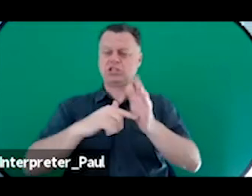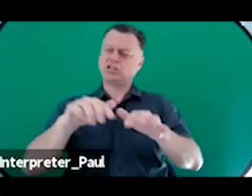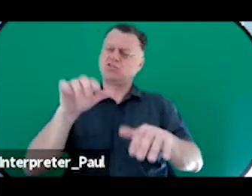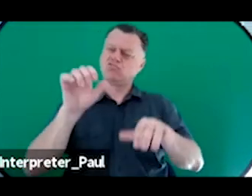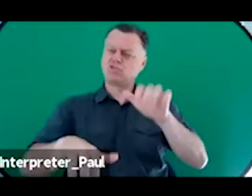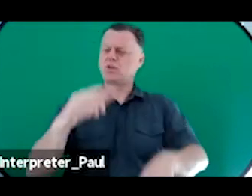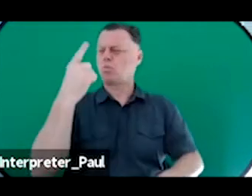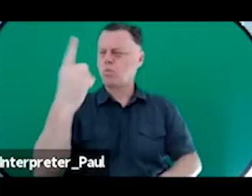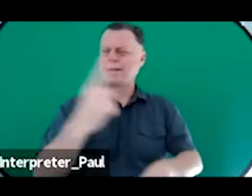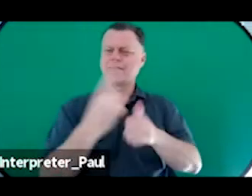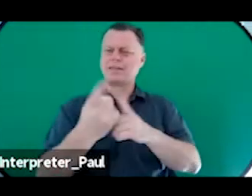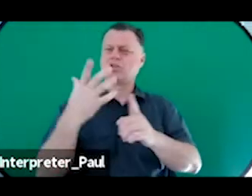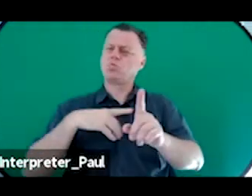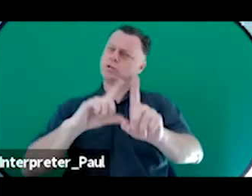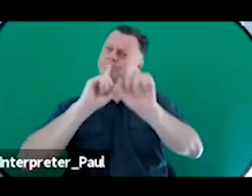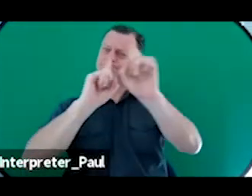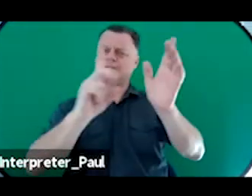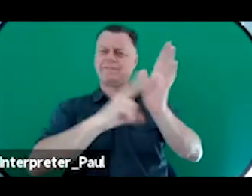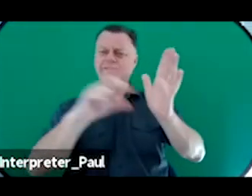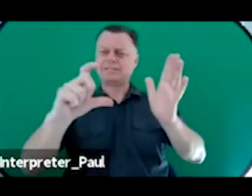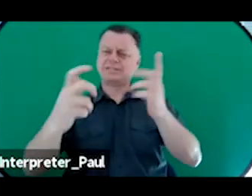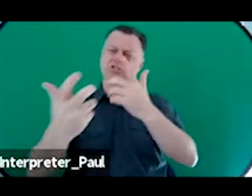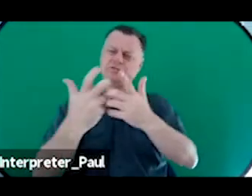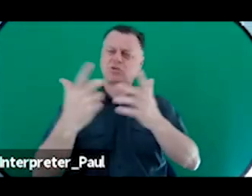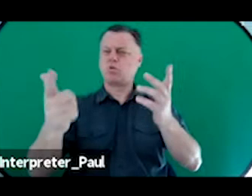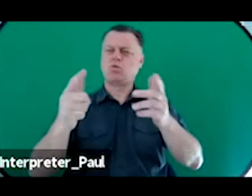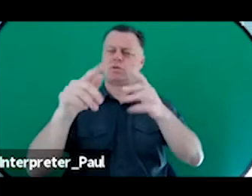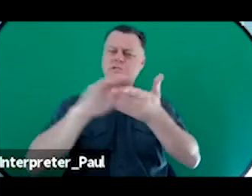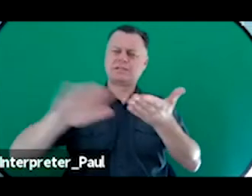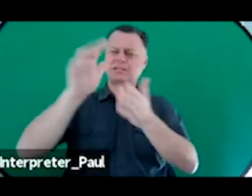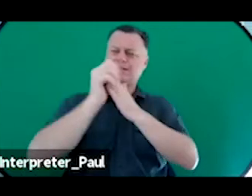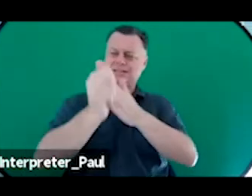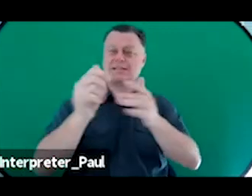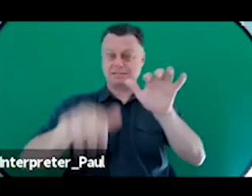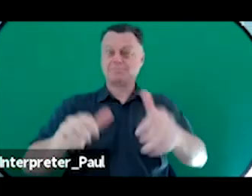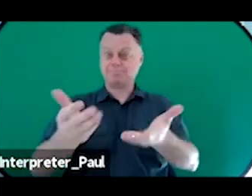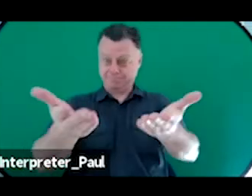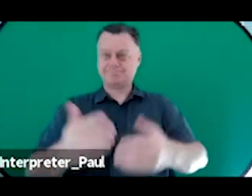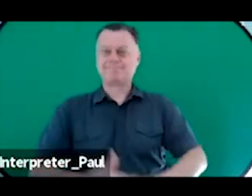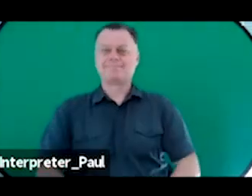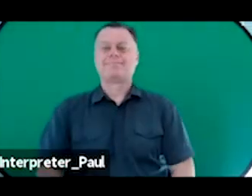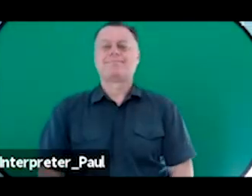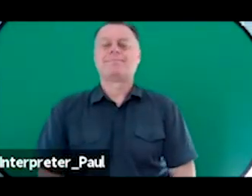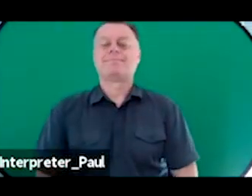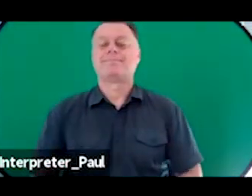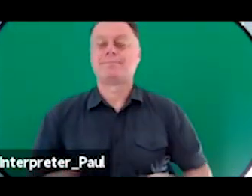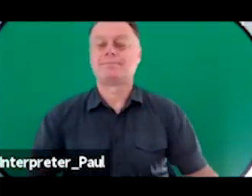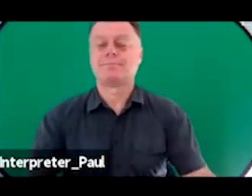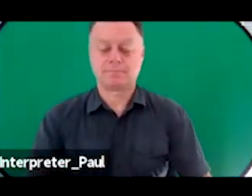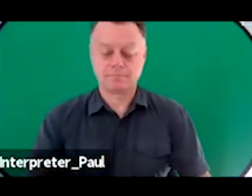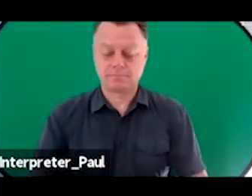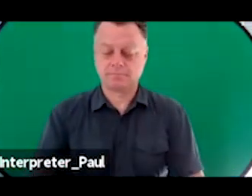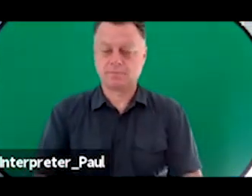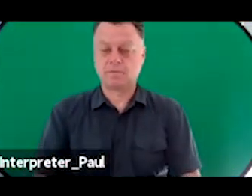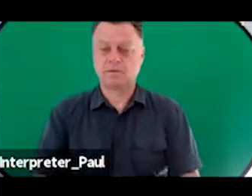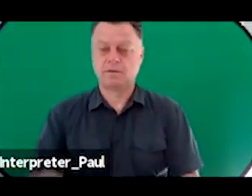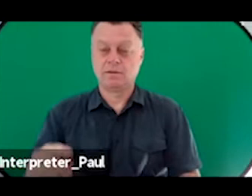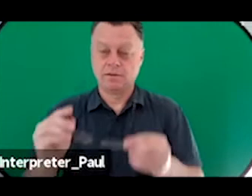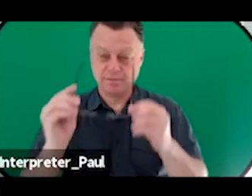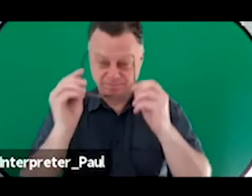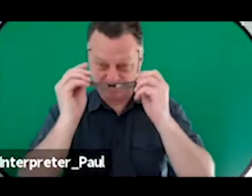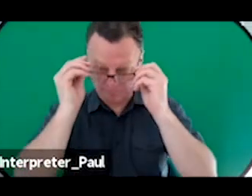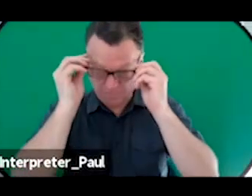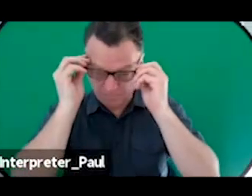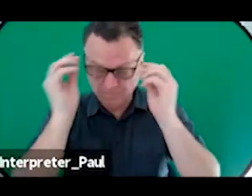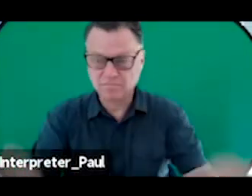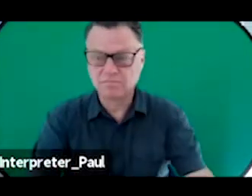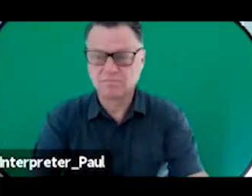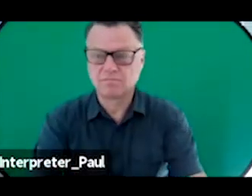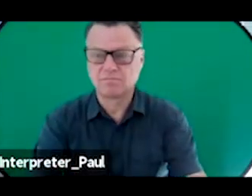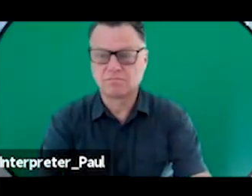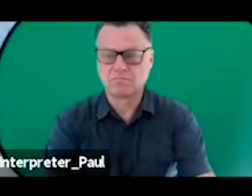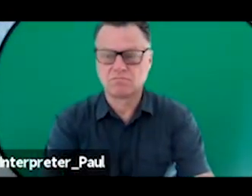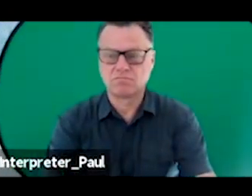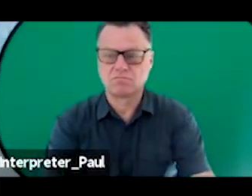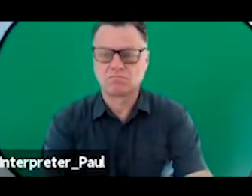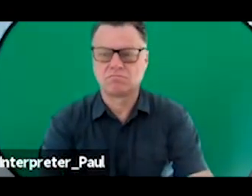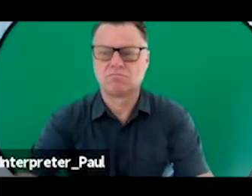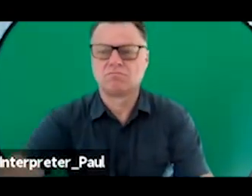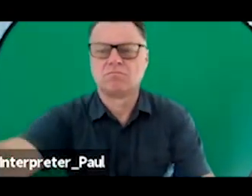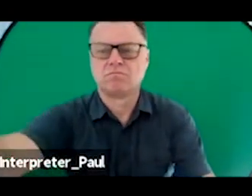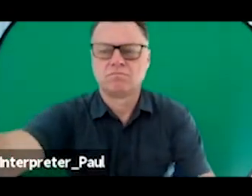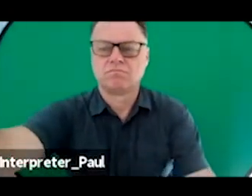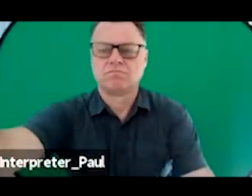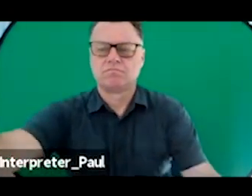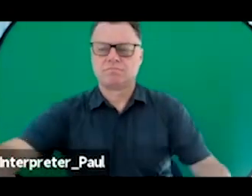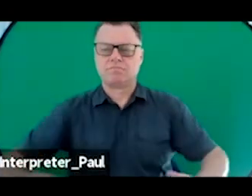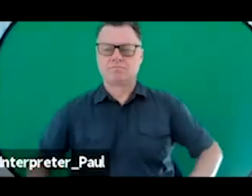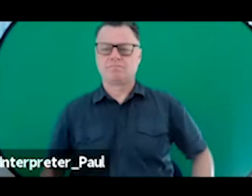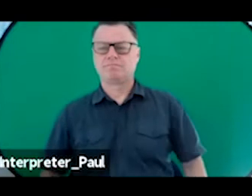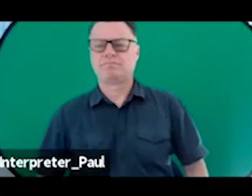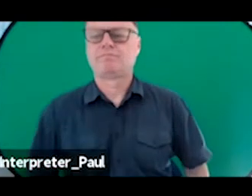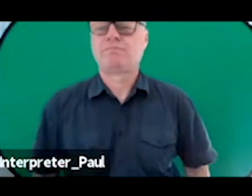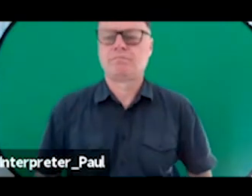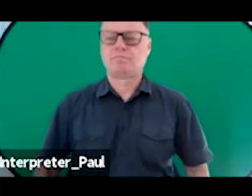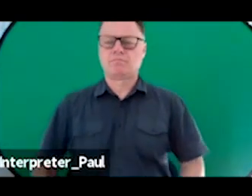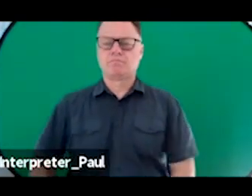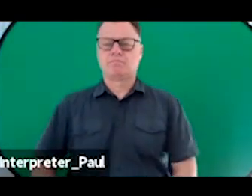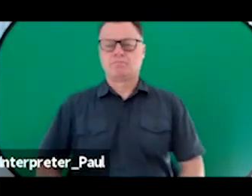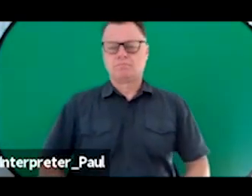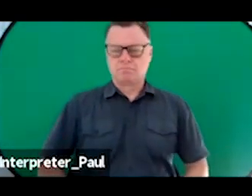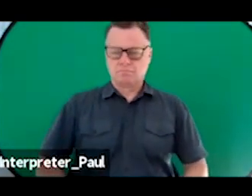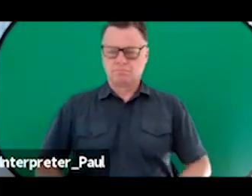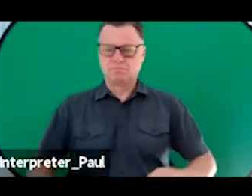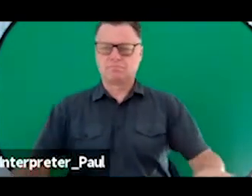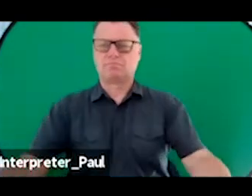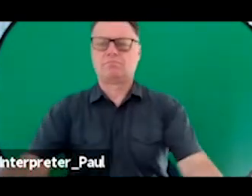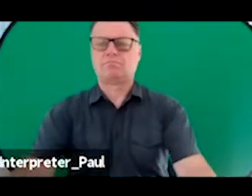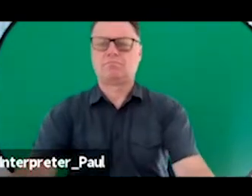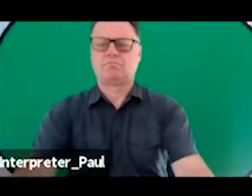would want your Vice-Chancellor or your campus leaders to know about your work?